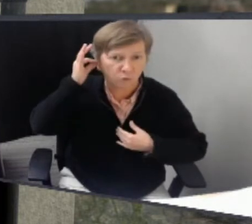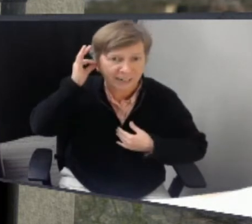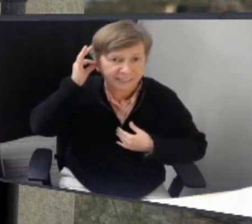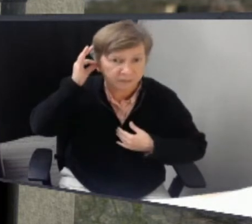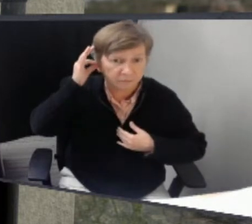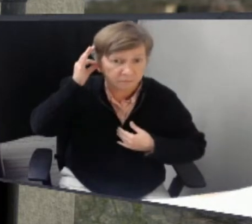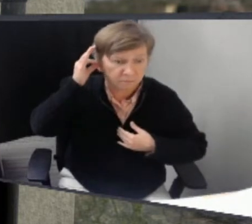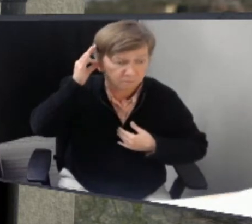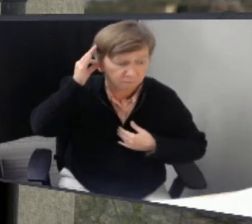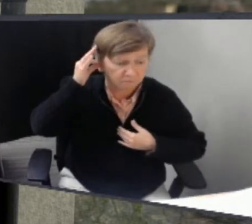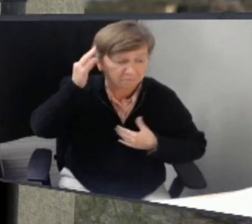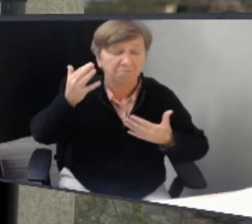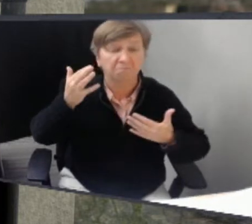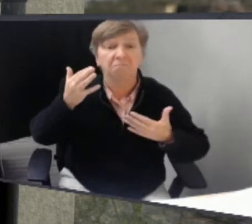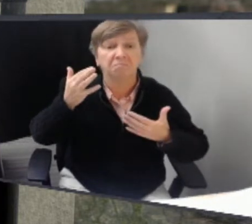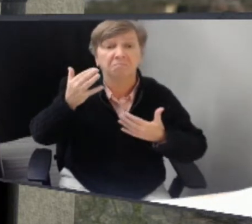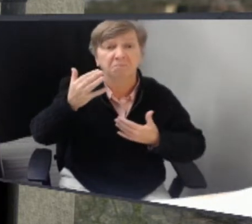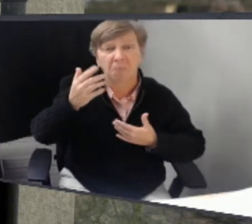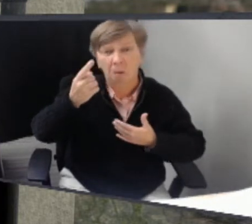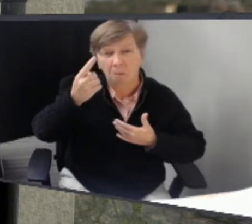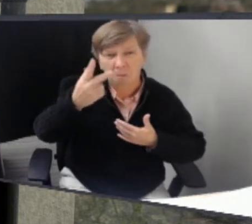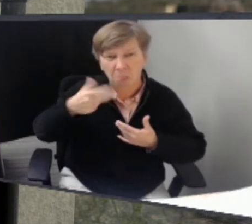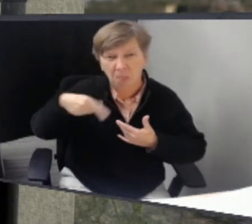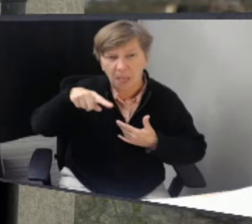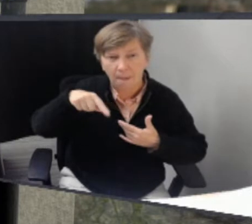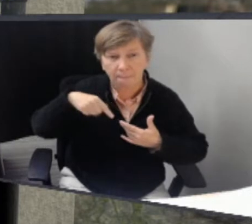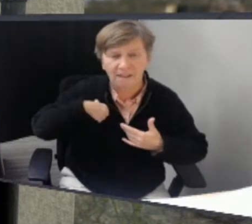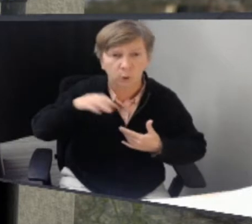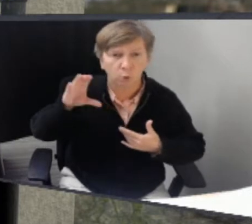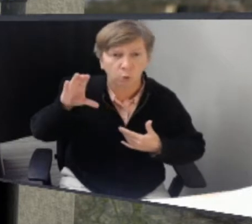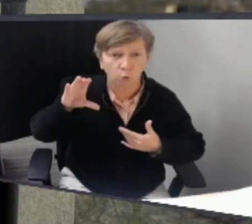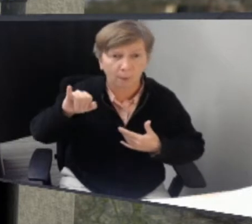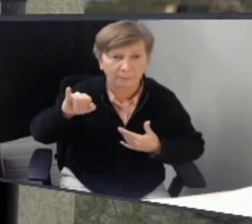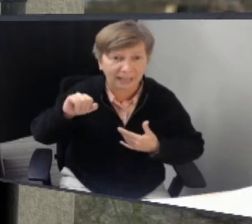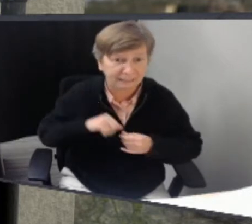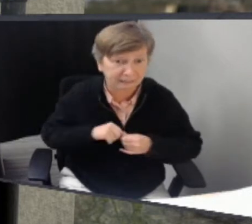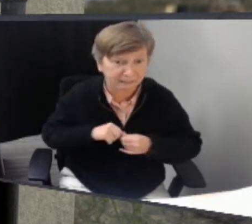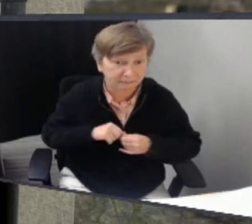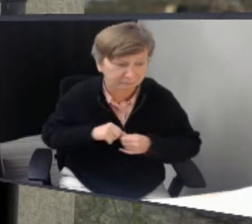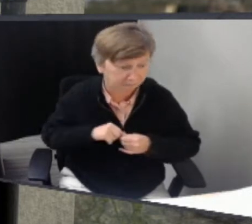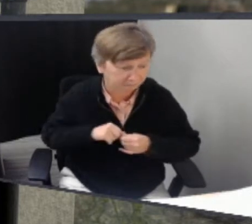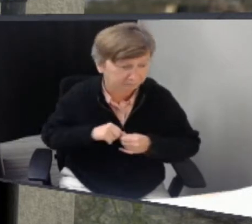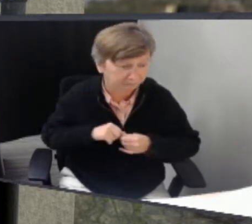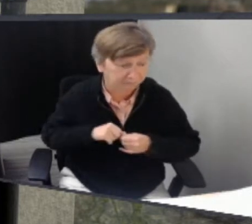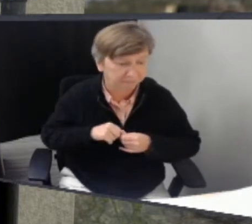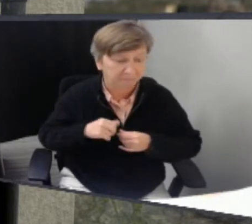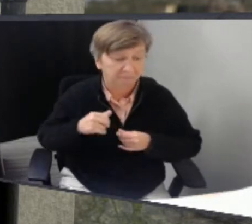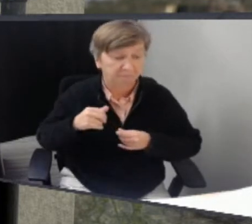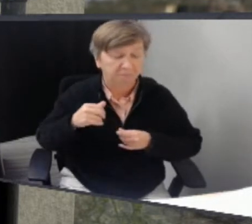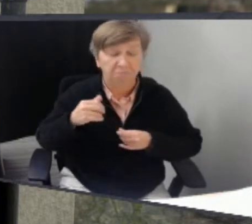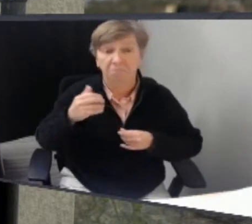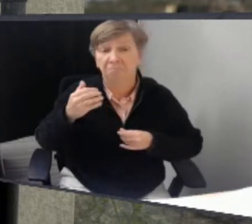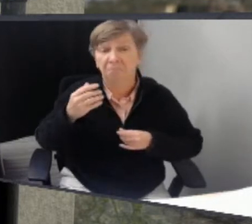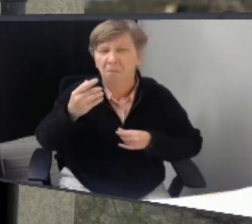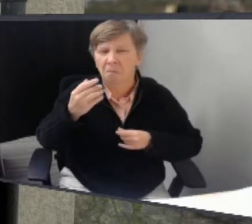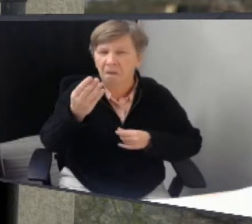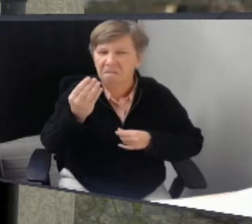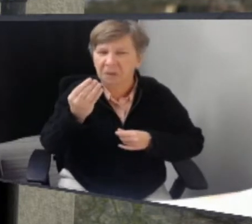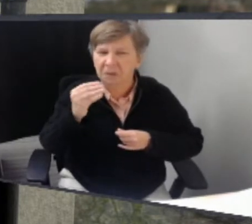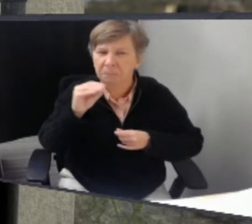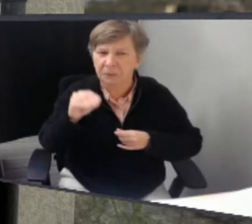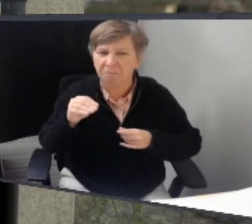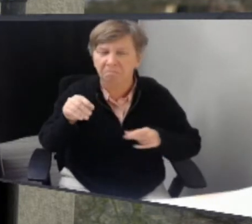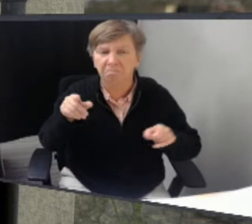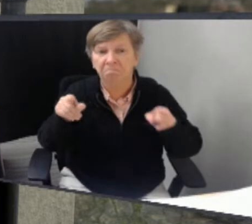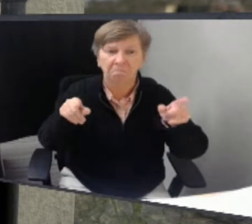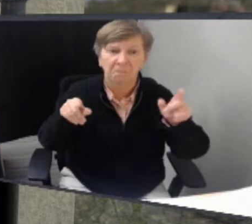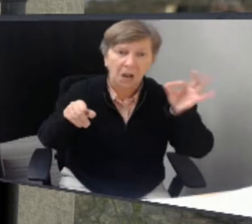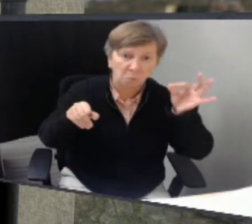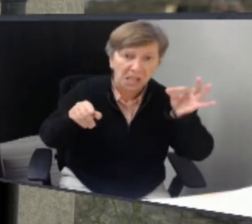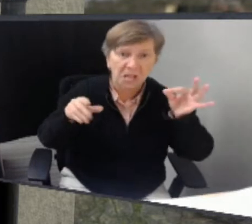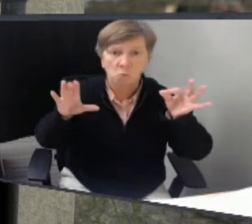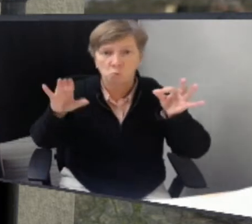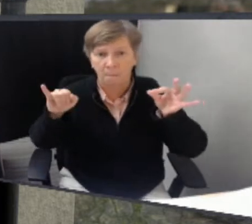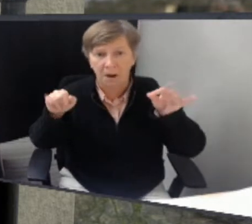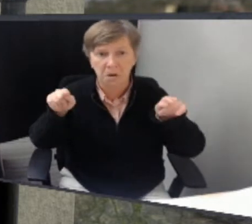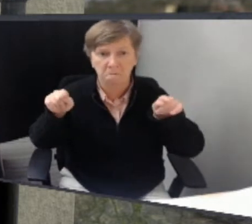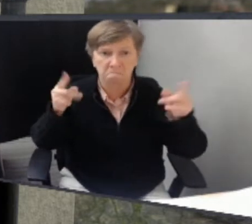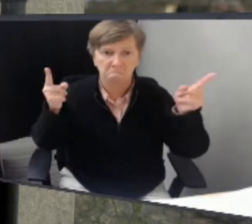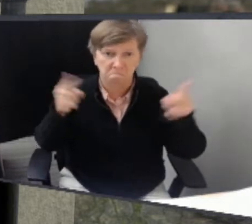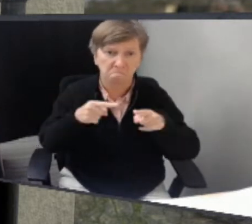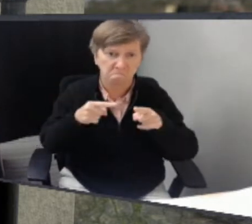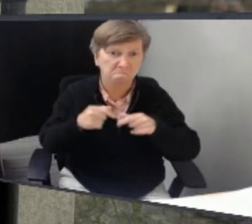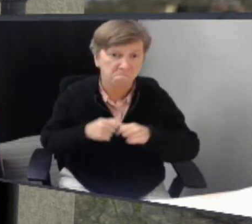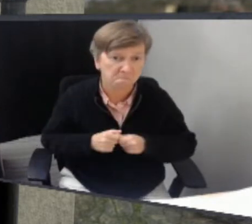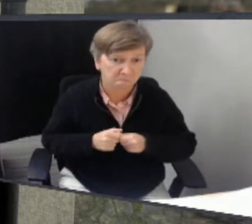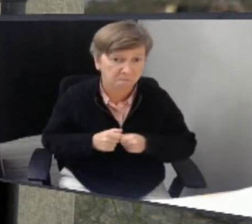deaf students use hearing aids. About half of them have cochlear implants. About 14% of them use both.